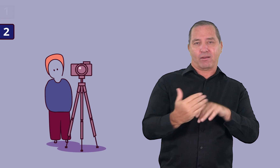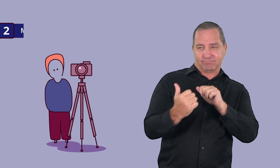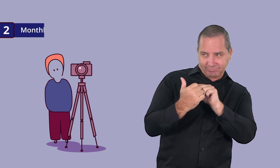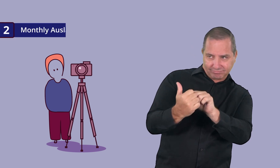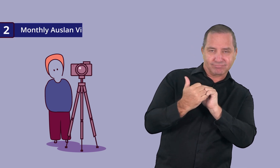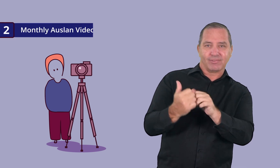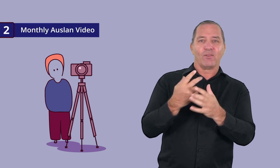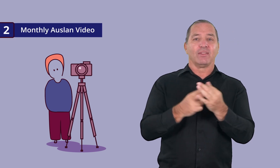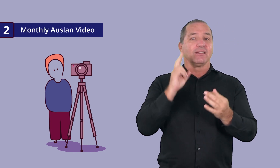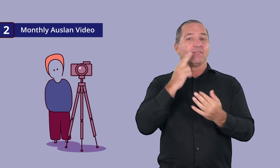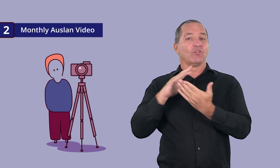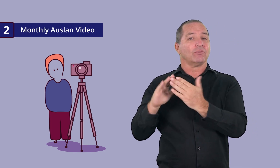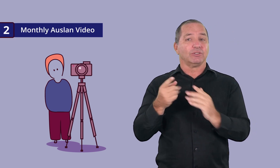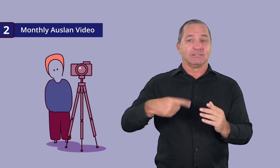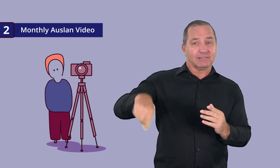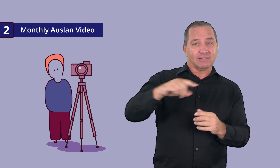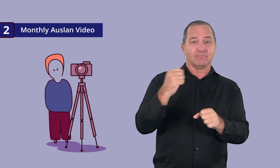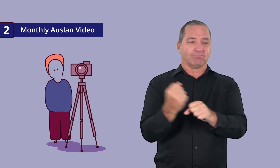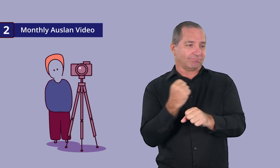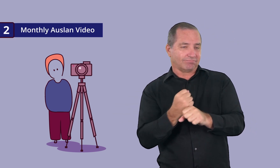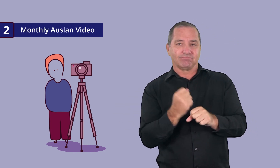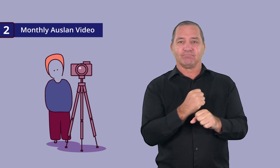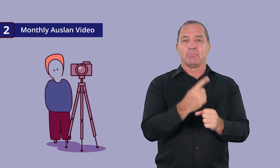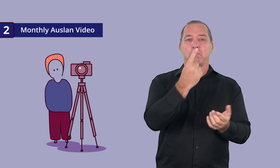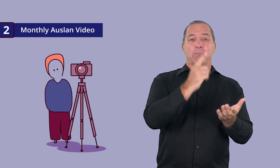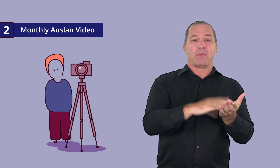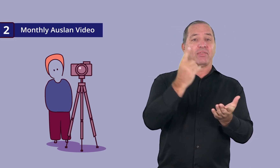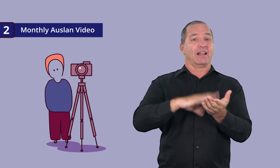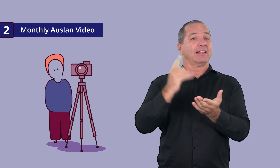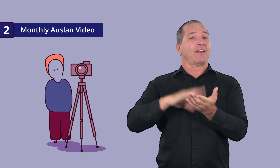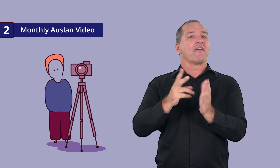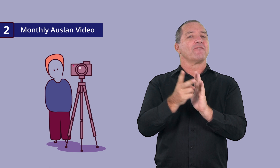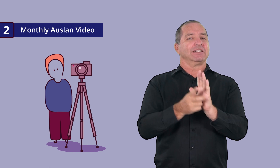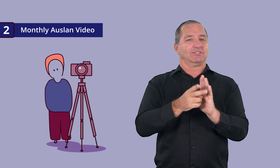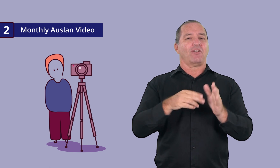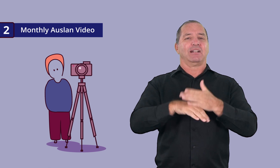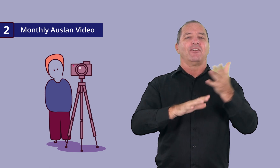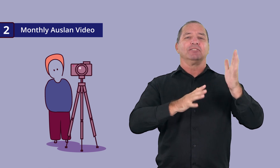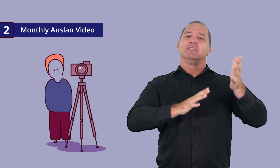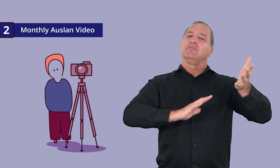working with the Deaf community to produce a monthly video in Auslan